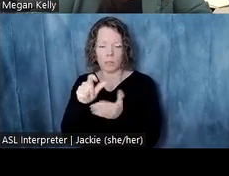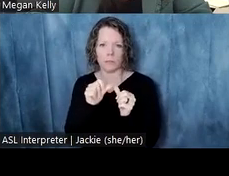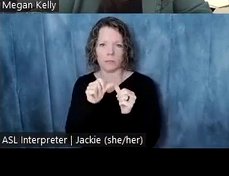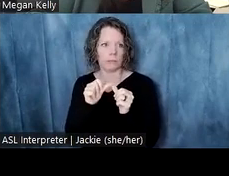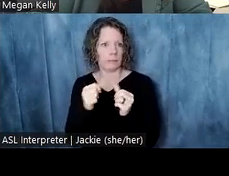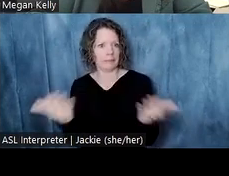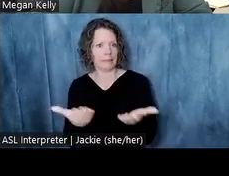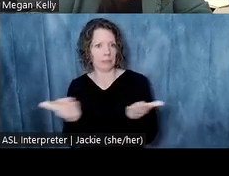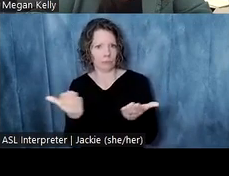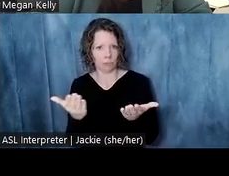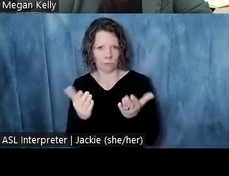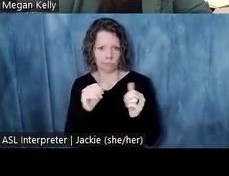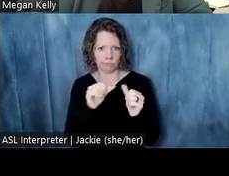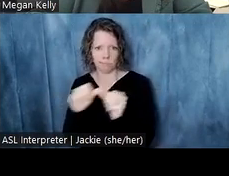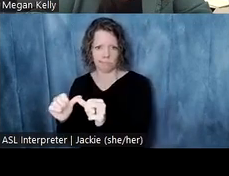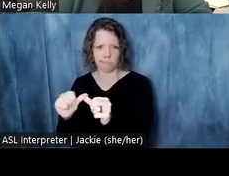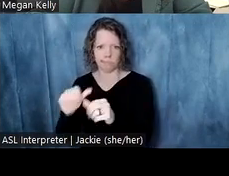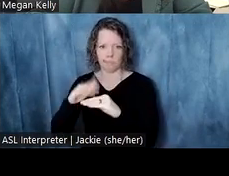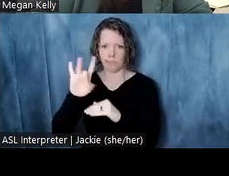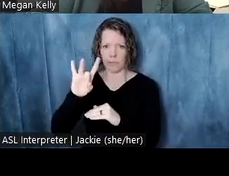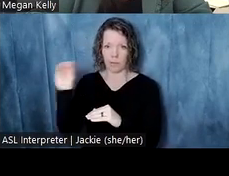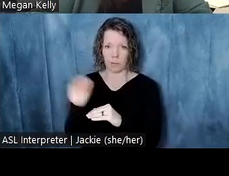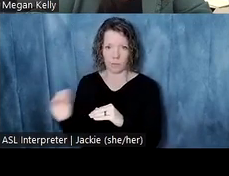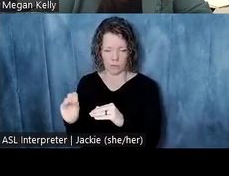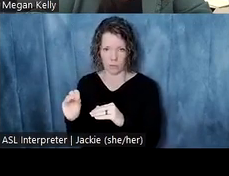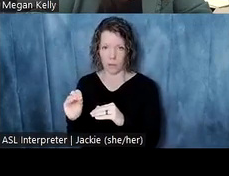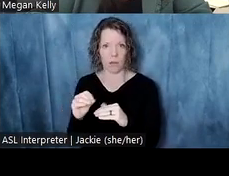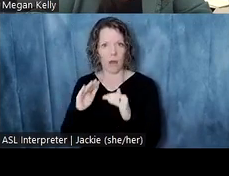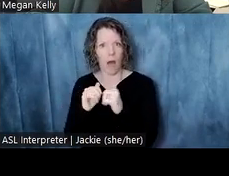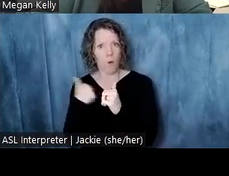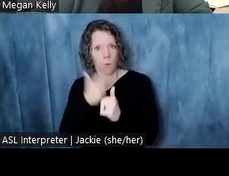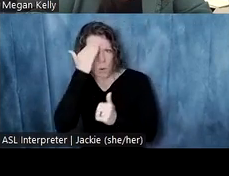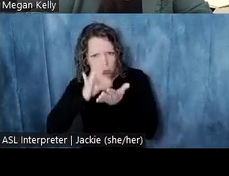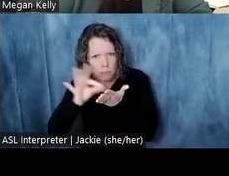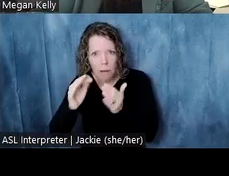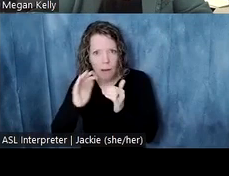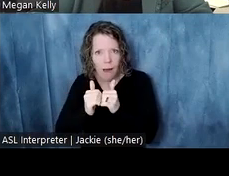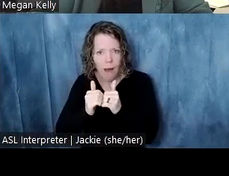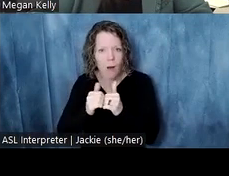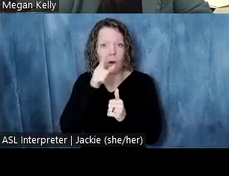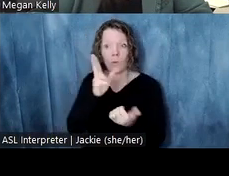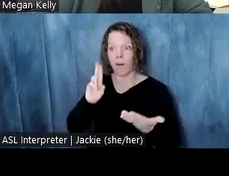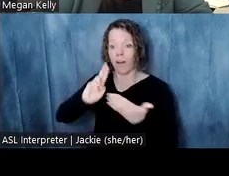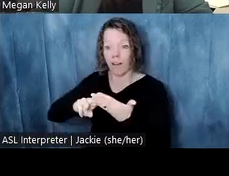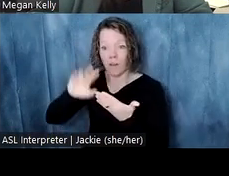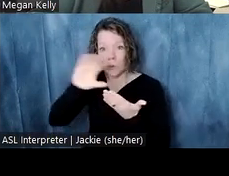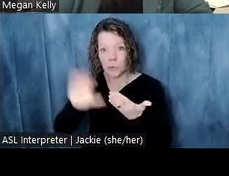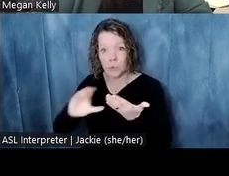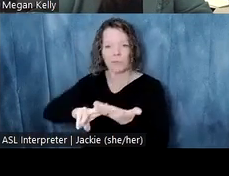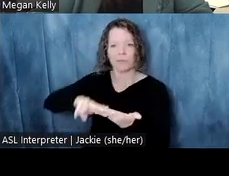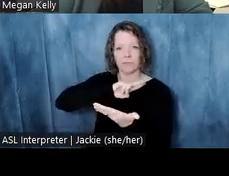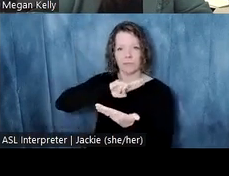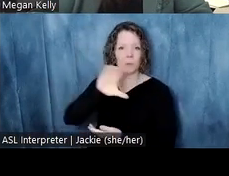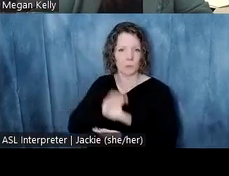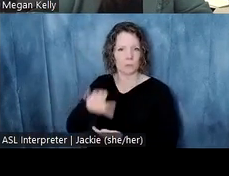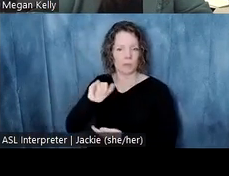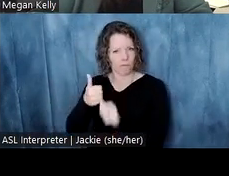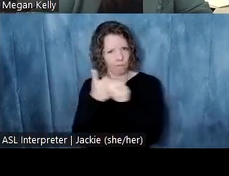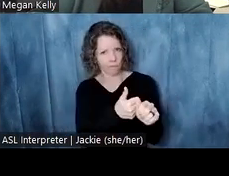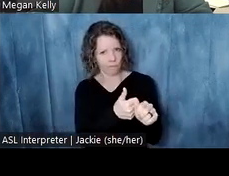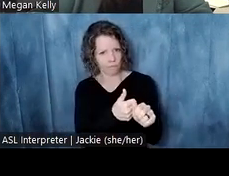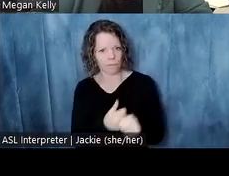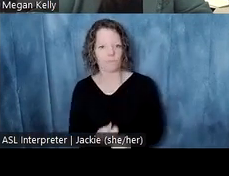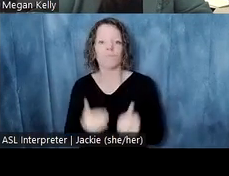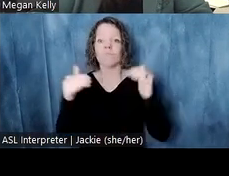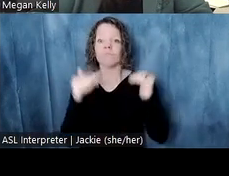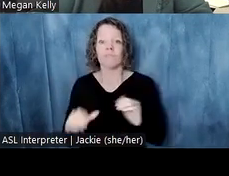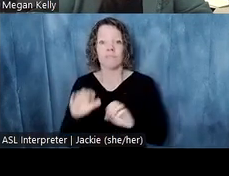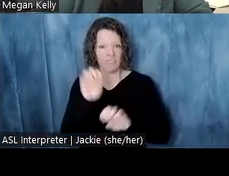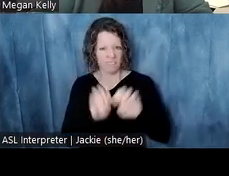in and sign out times on Zoom. We also will need an evaluation in order to issue CMEs or CEs and